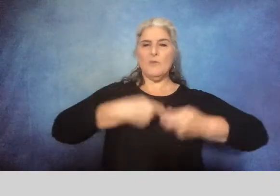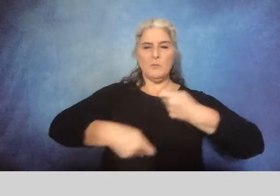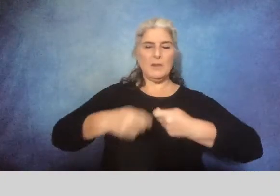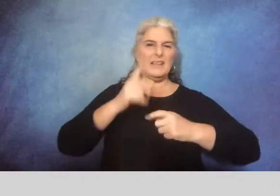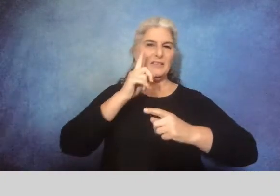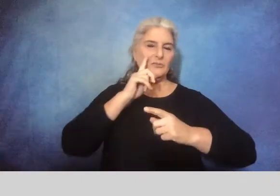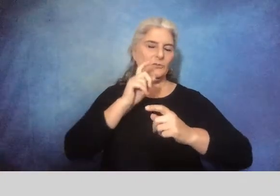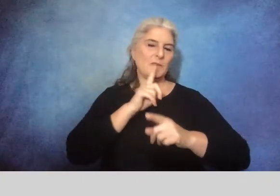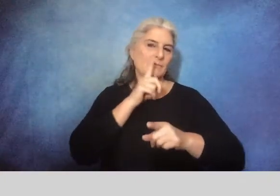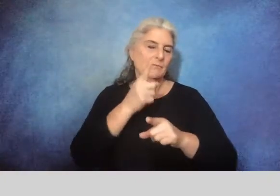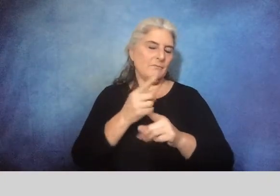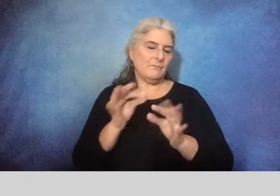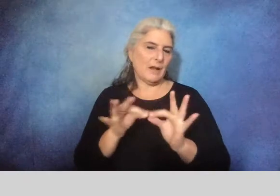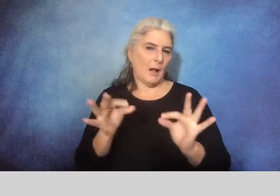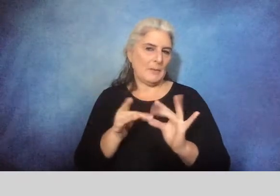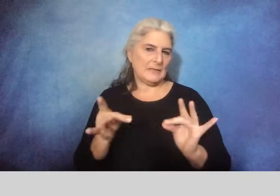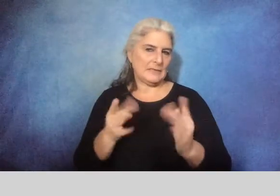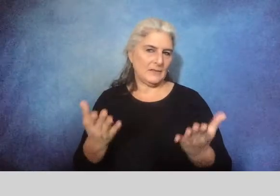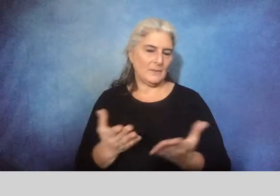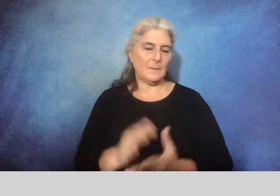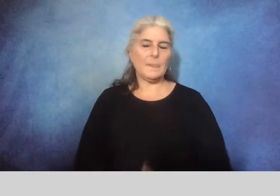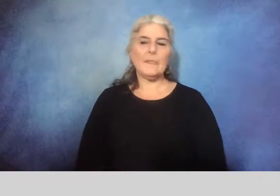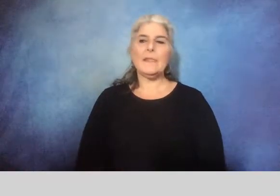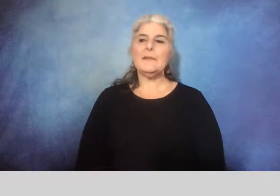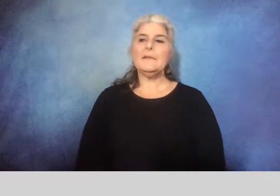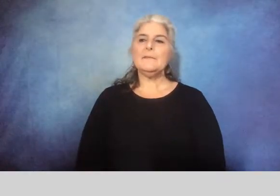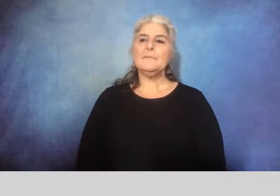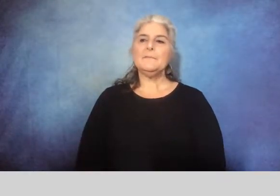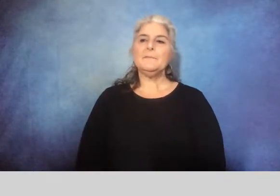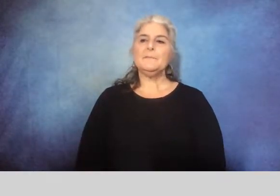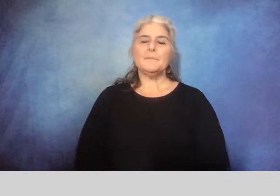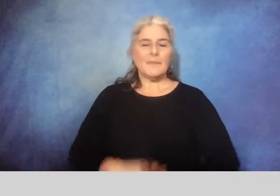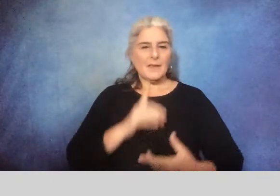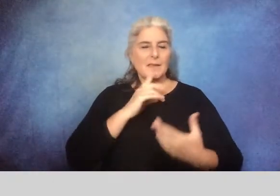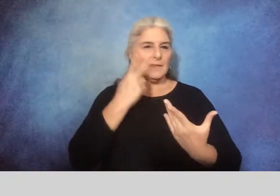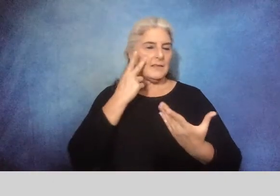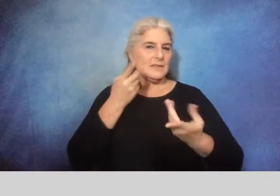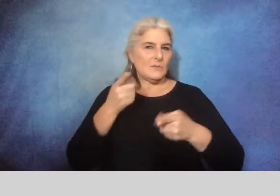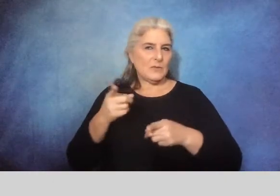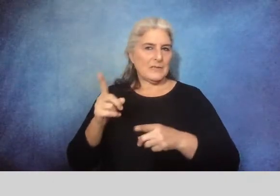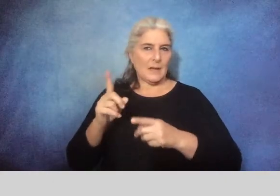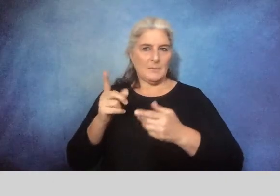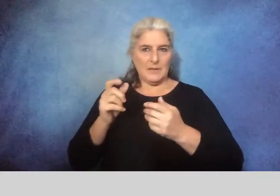And let's see, like what exactly host.py is doing with some kind of an understanding of the functionality.